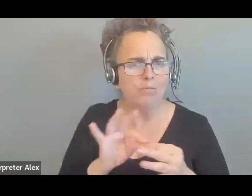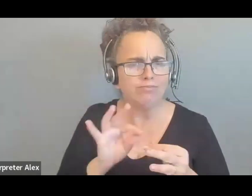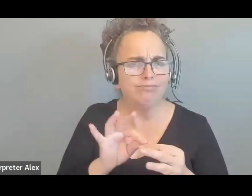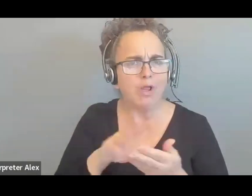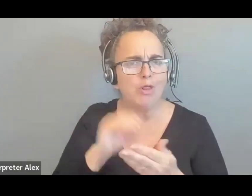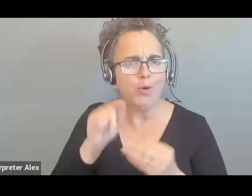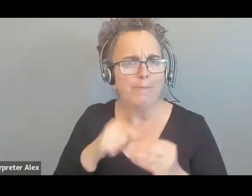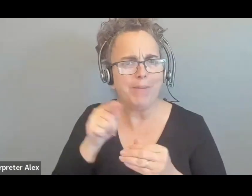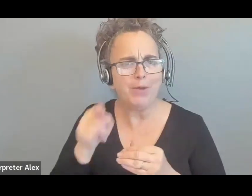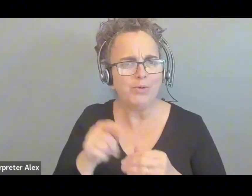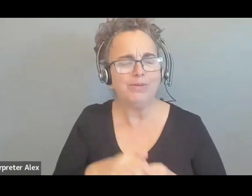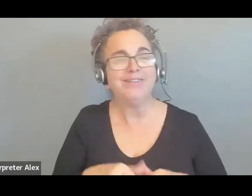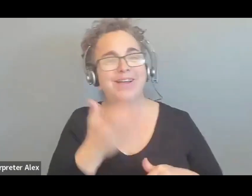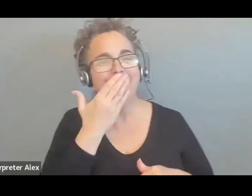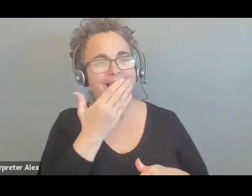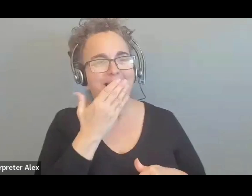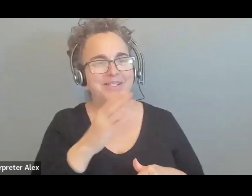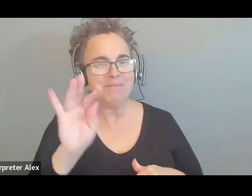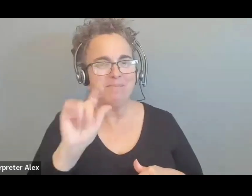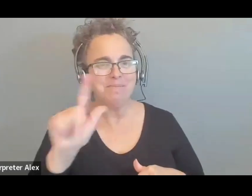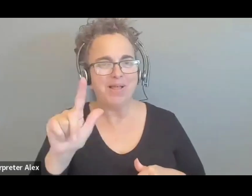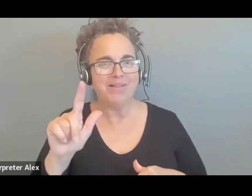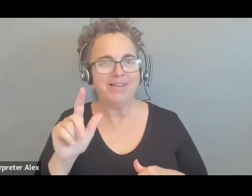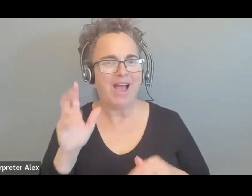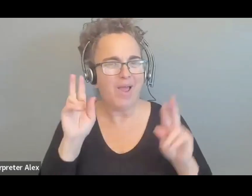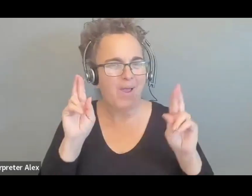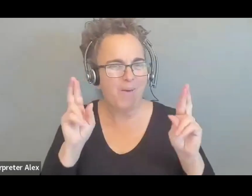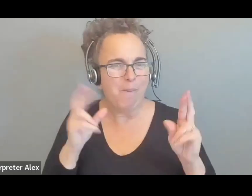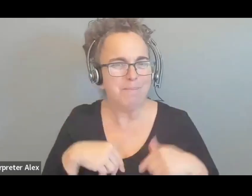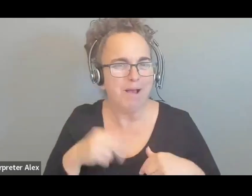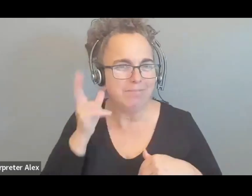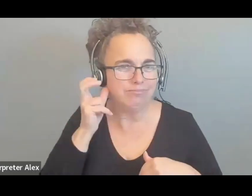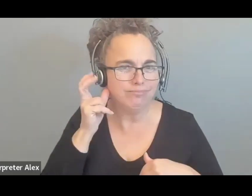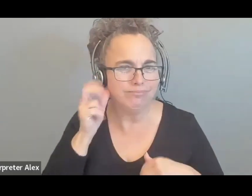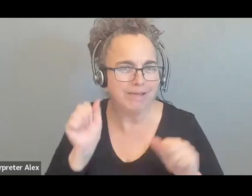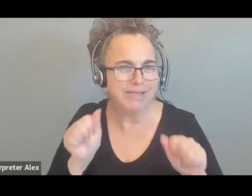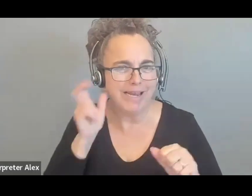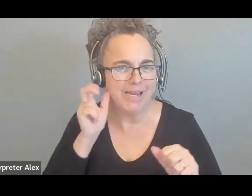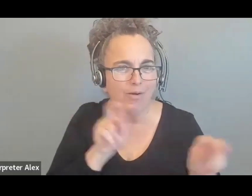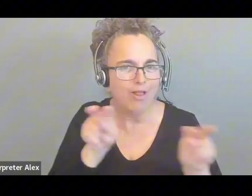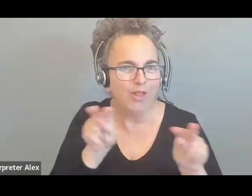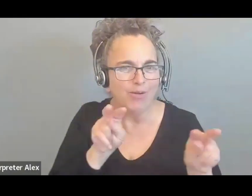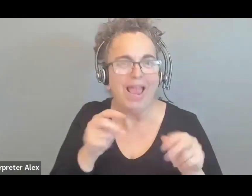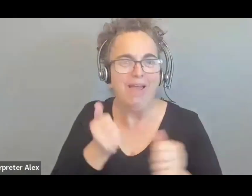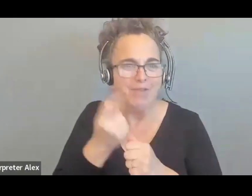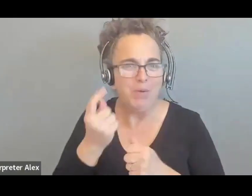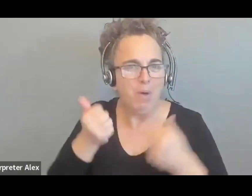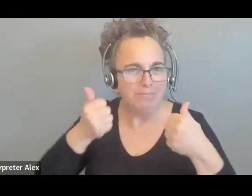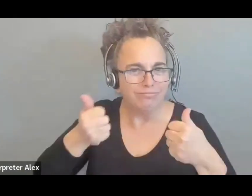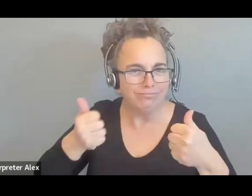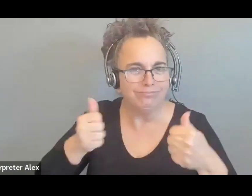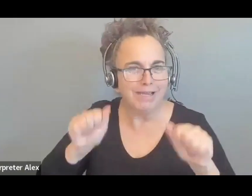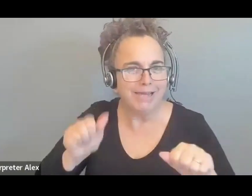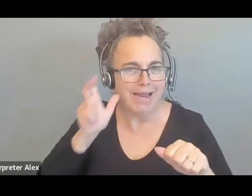Thanks Bill. I hope that my audio's coming through. Okay. I'll look around here. Okay, good. Getting some confirmations.